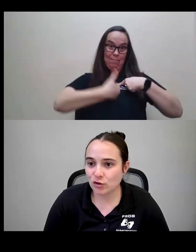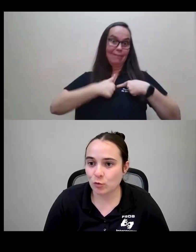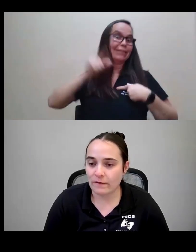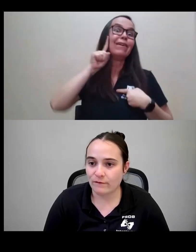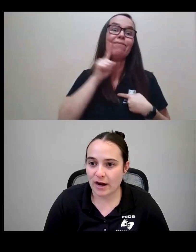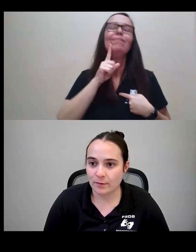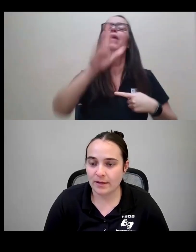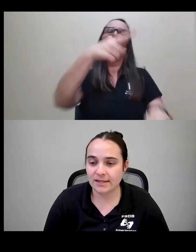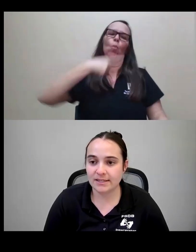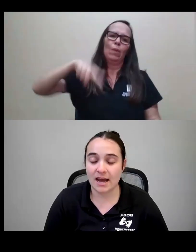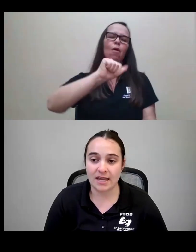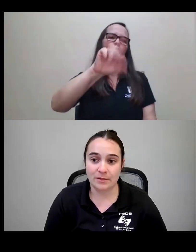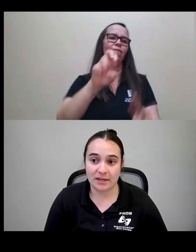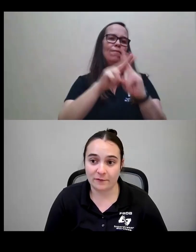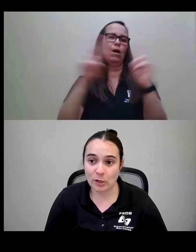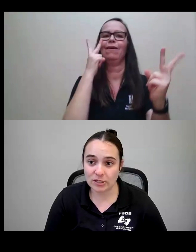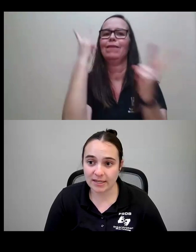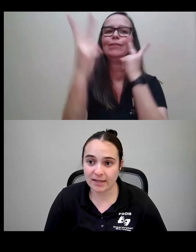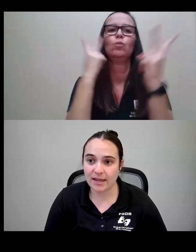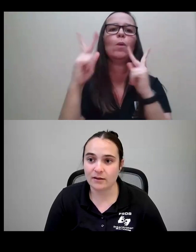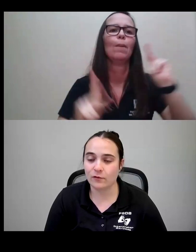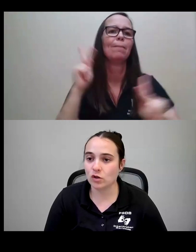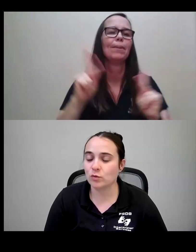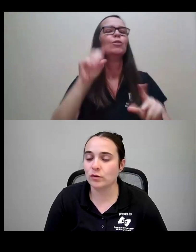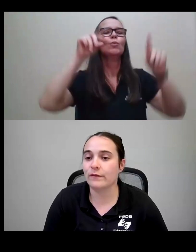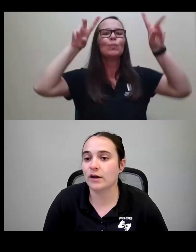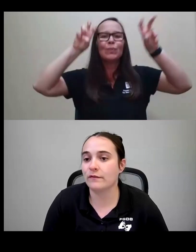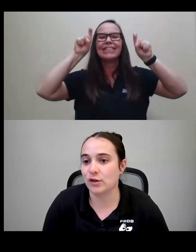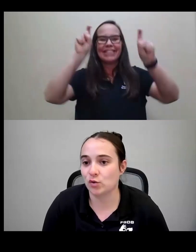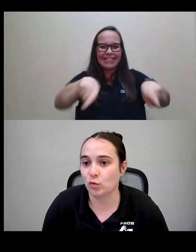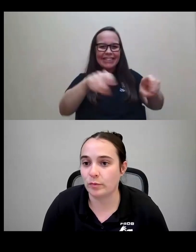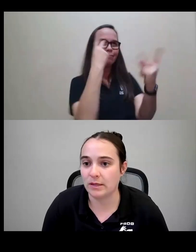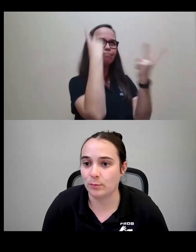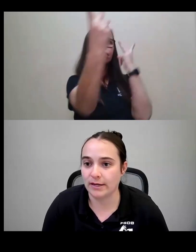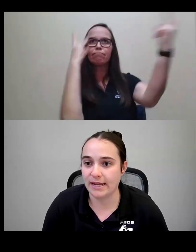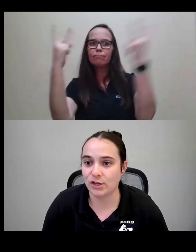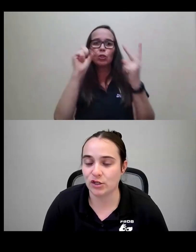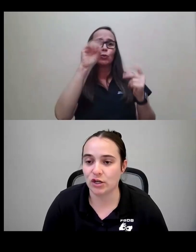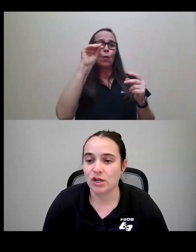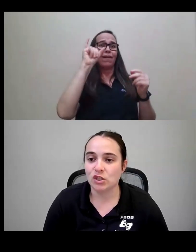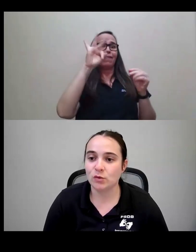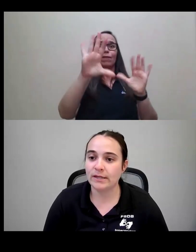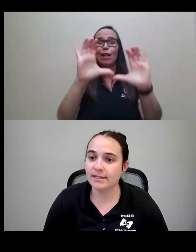classroom or environment. I am a deaf person and of course we're very visual people in nature. So